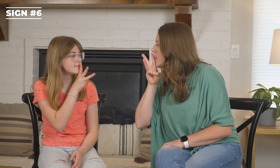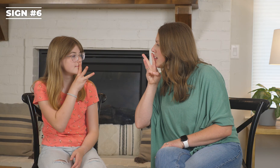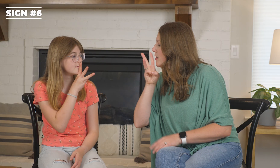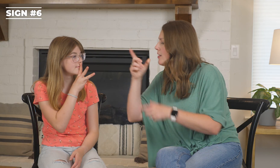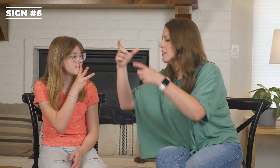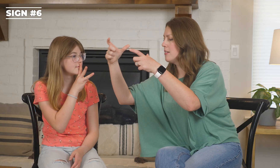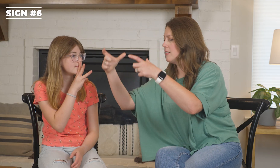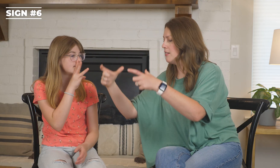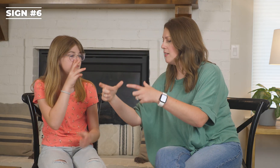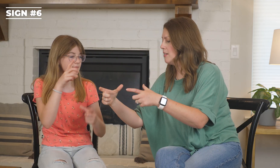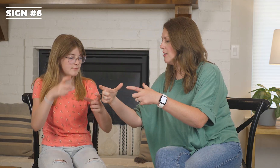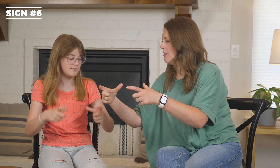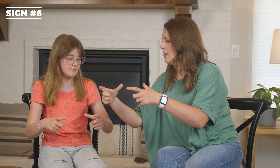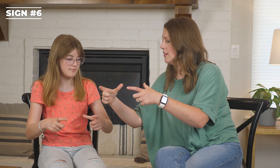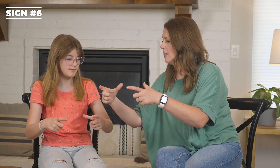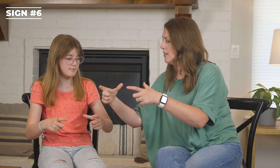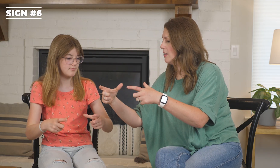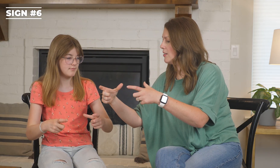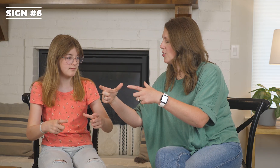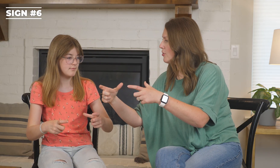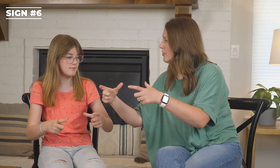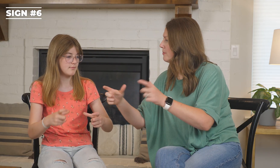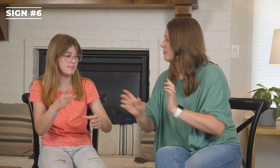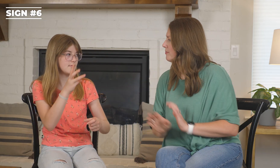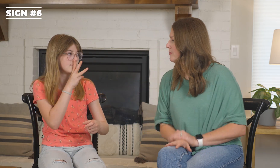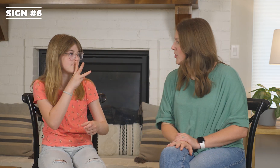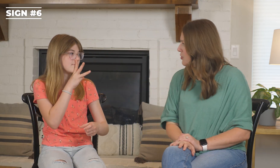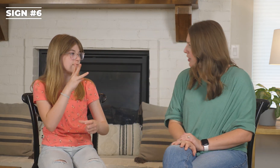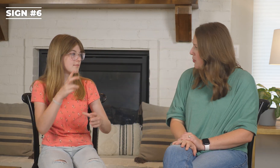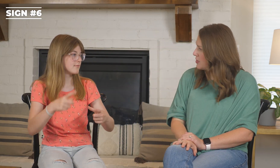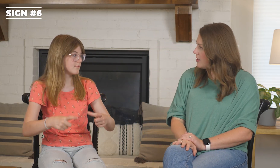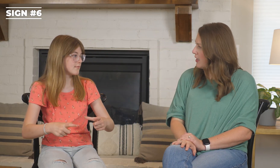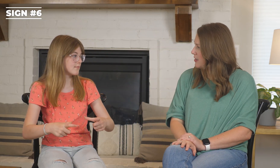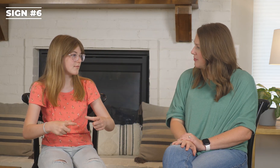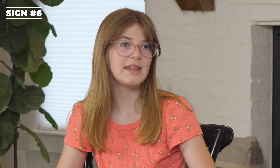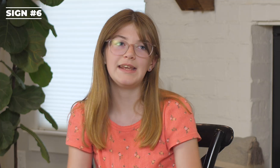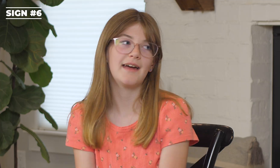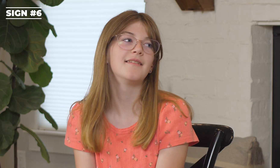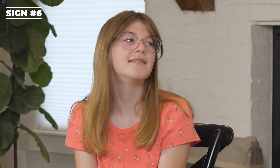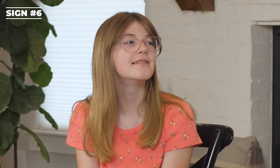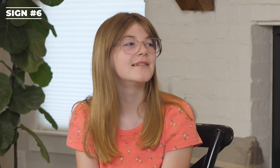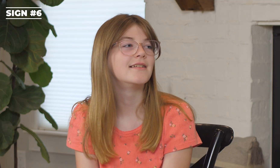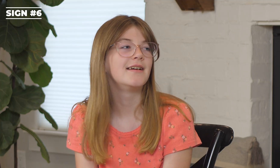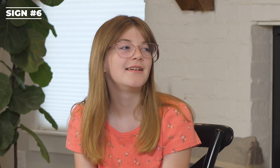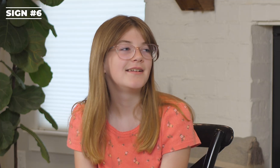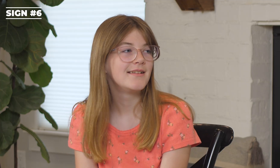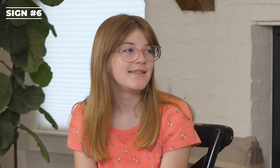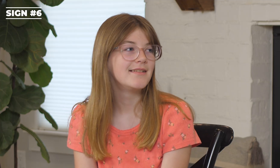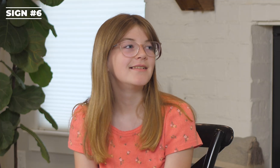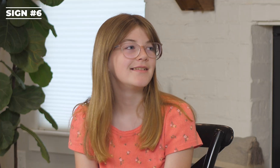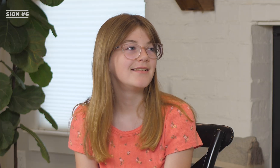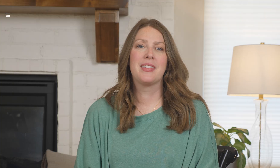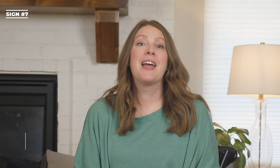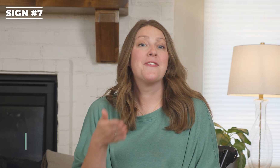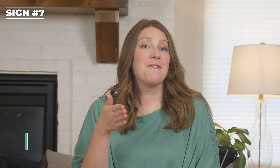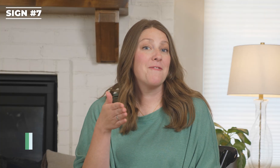water and a circle. Do you like go into the lake. Yes. Yeah. It's a lot of fun.